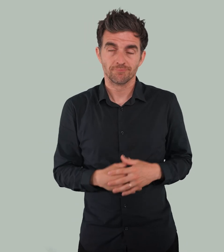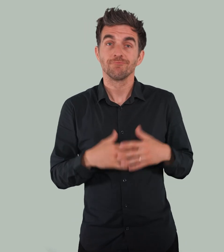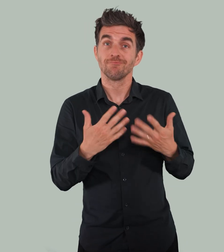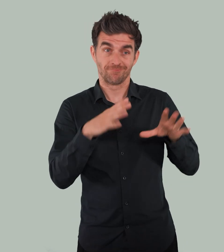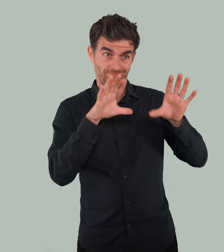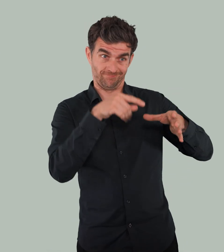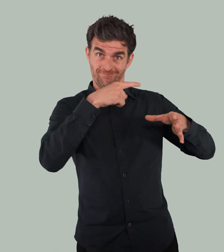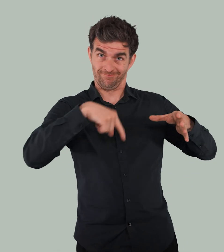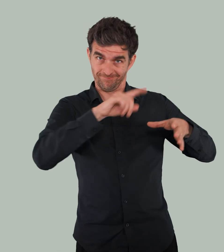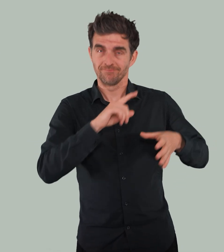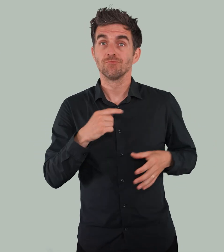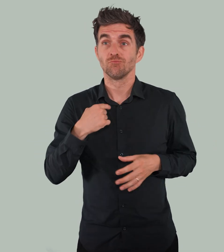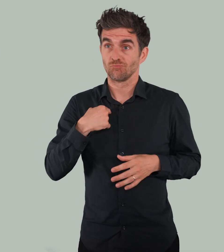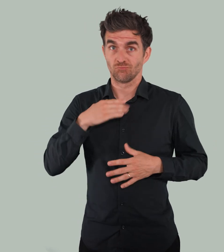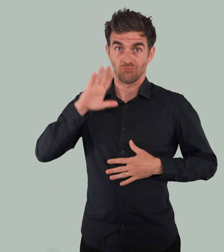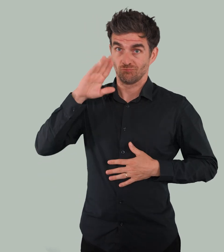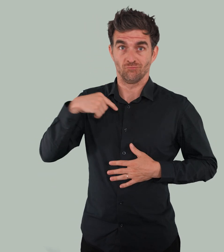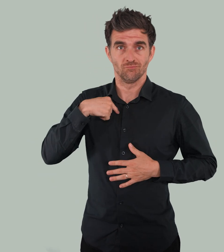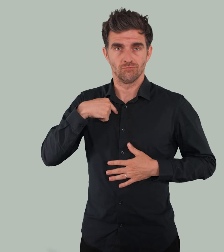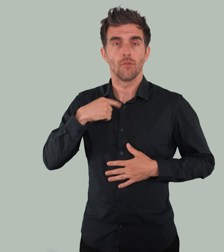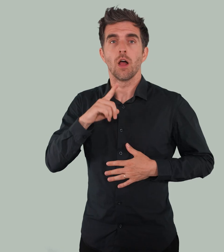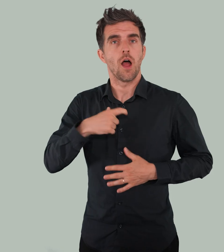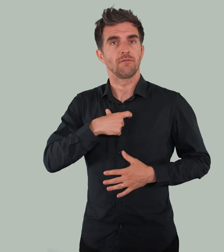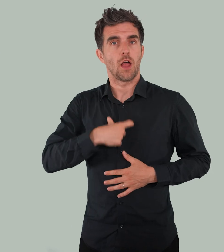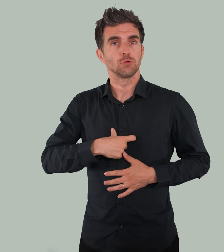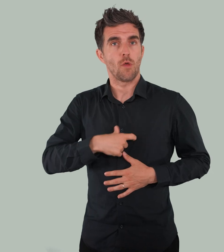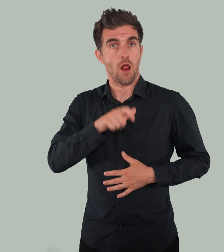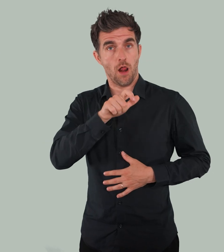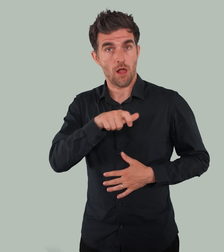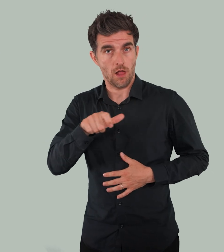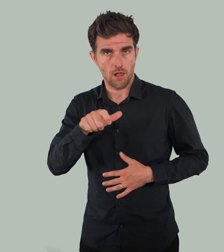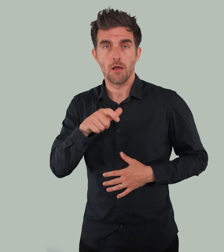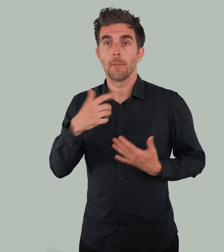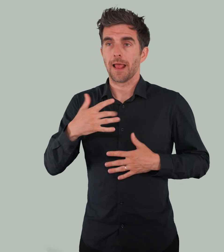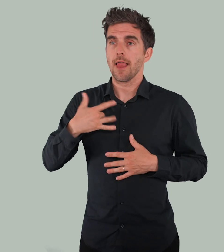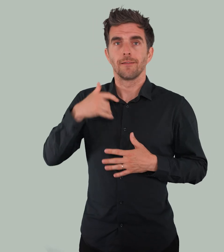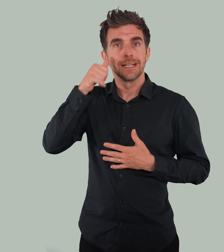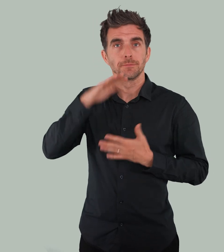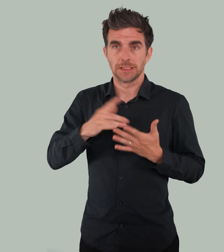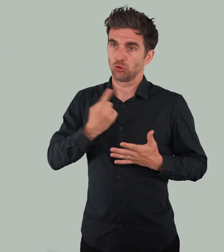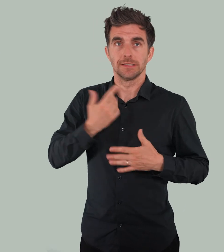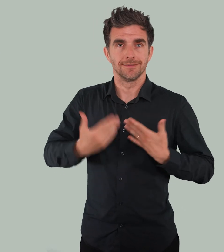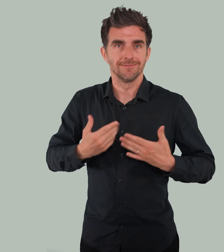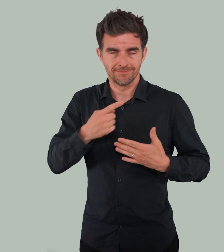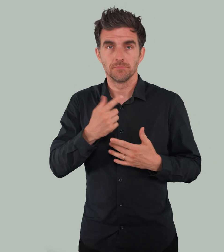Respondent Group (self-identified) - Individuals (lived experience)